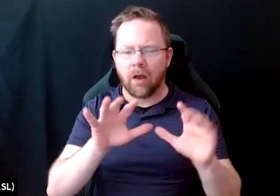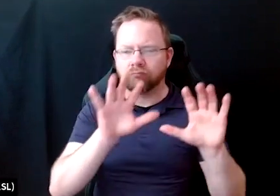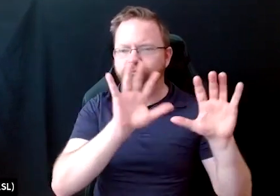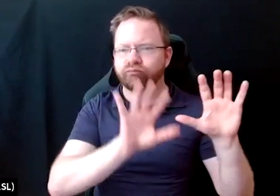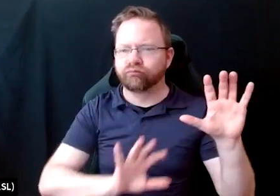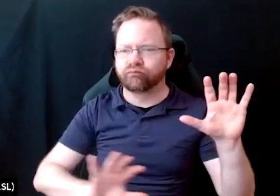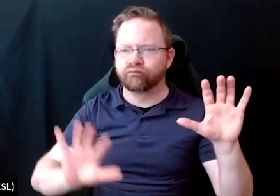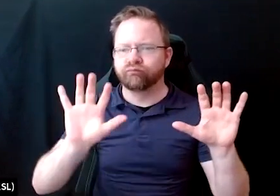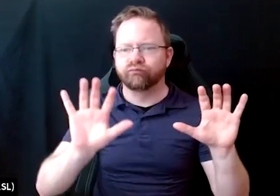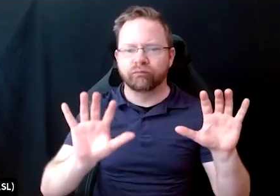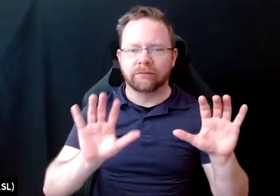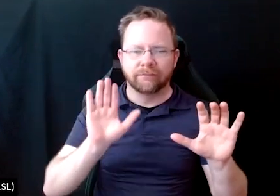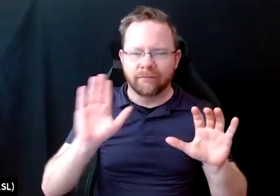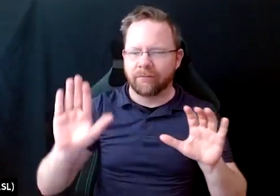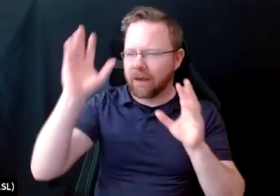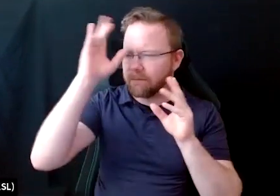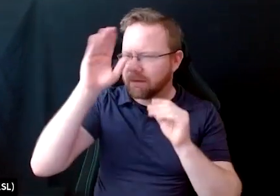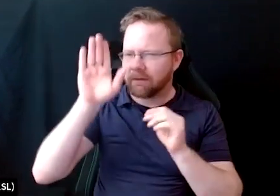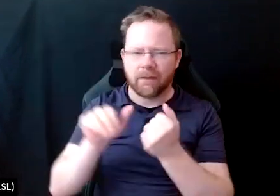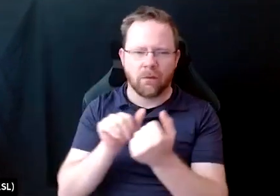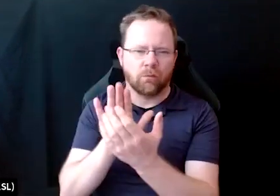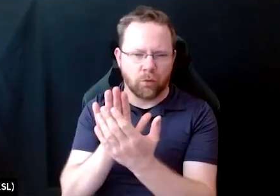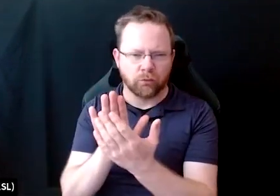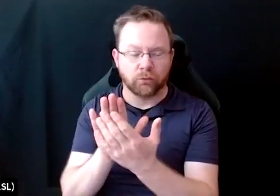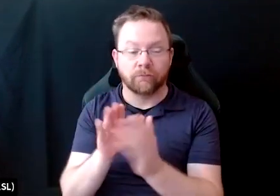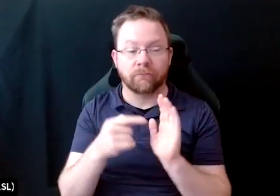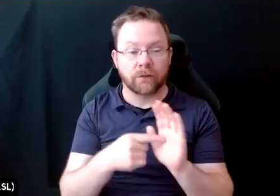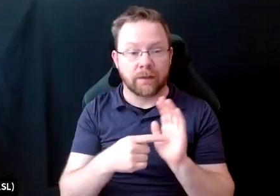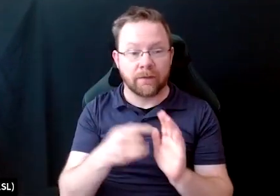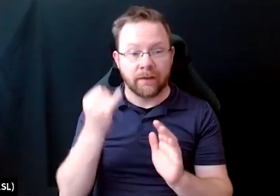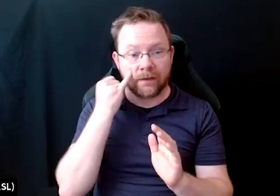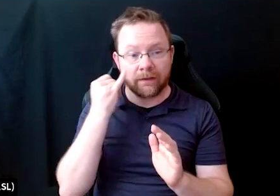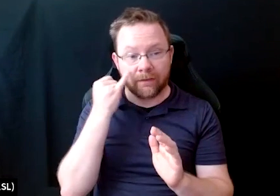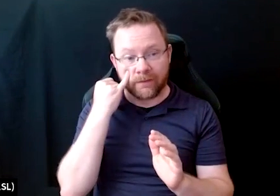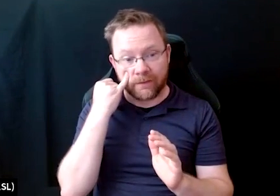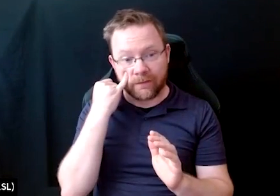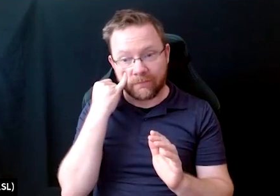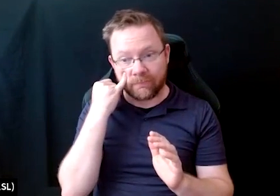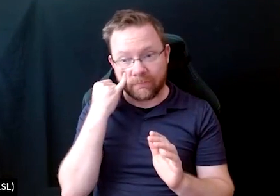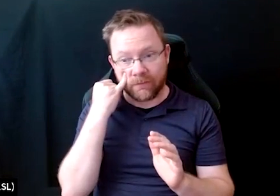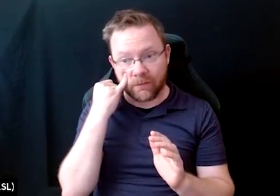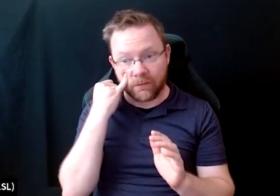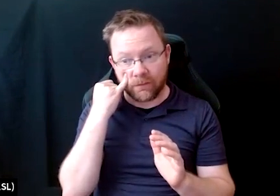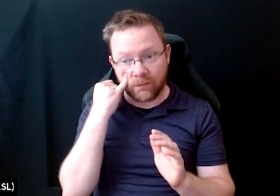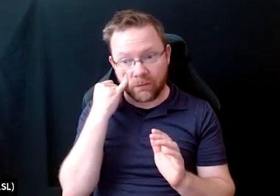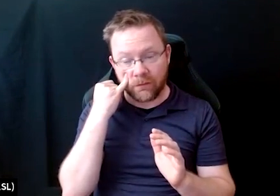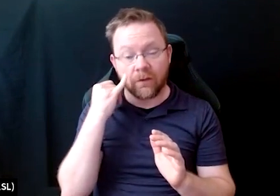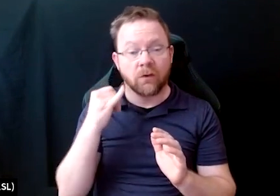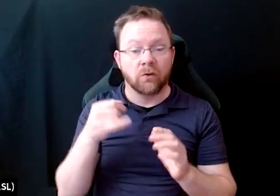They're thinking in terms of, for example, evacuating safely during launch and re-entry.